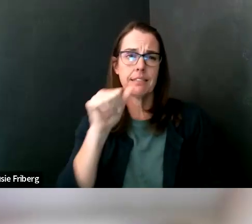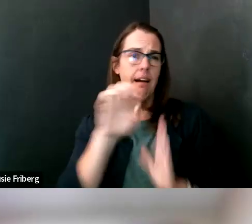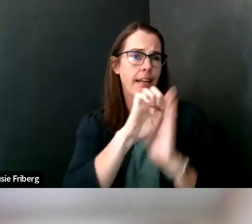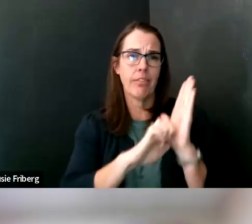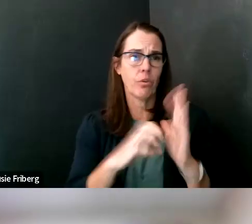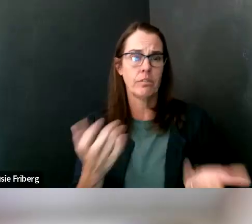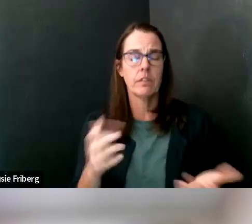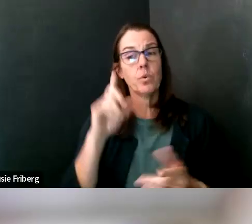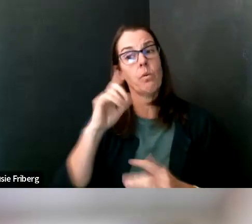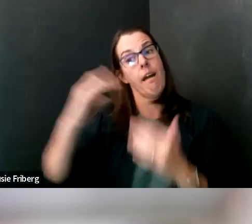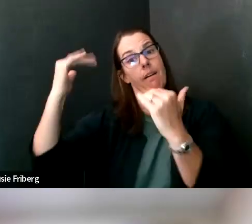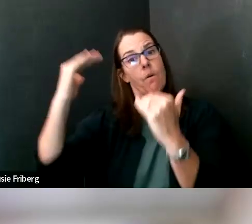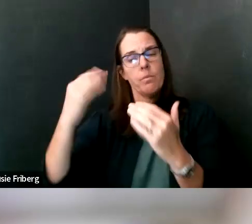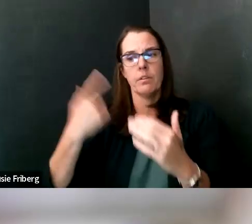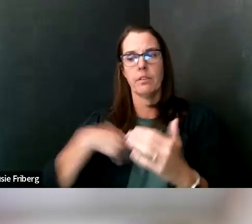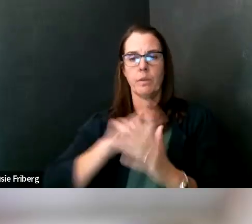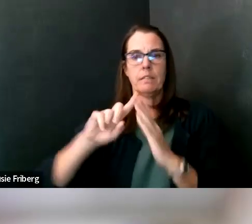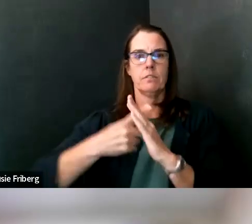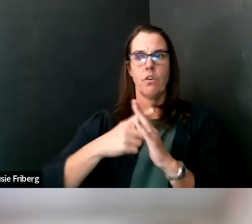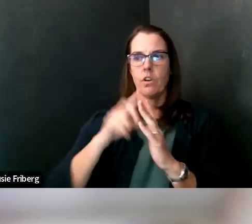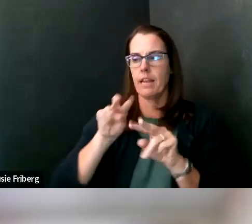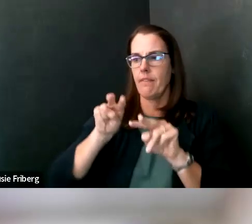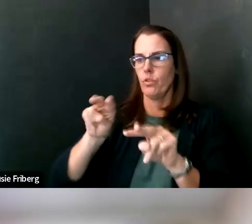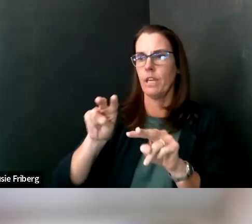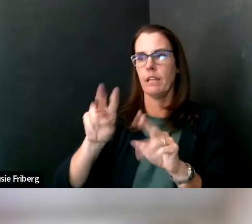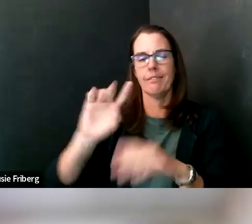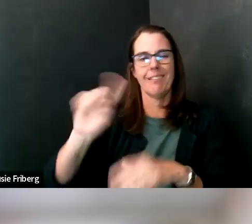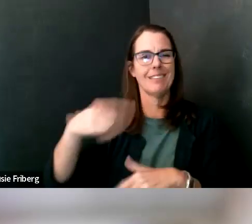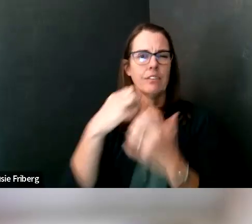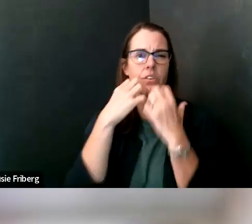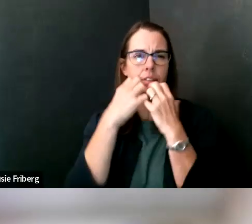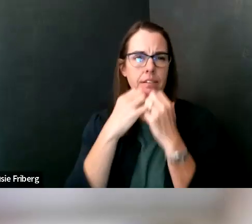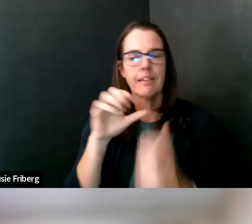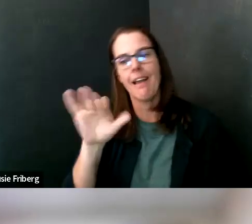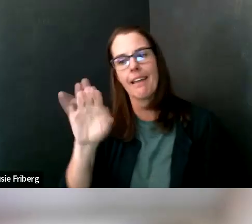in time we actually start viewing a singlepayer healthcare um, where there's maybe co-pays or